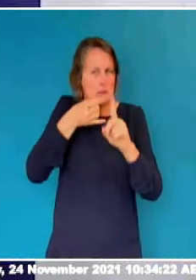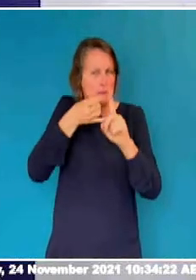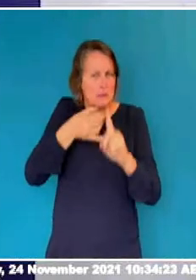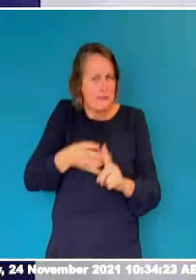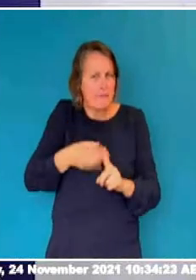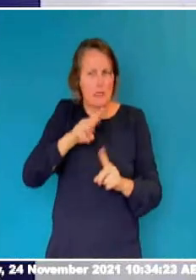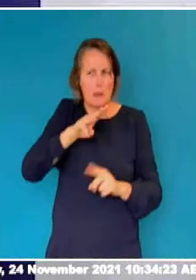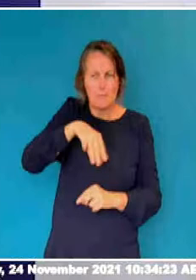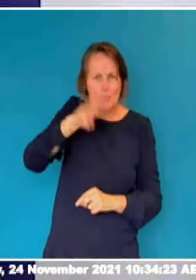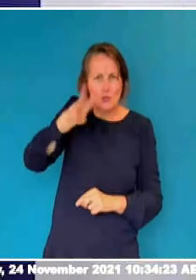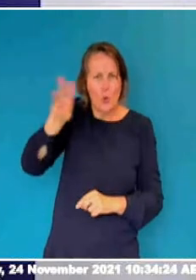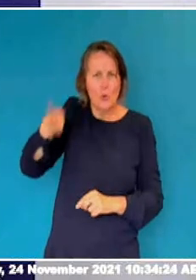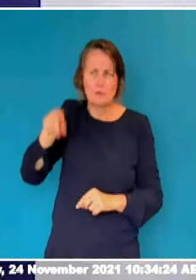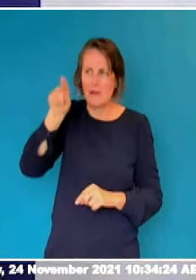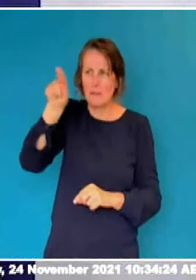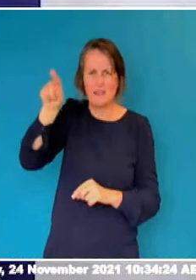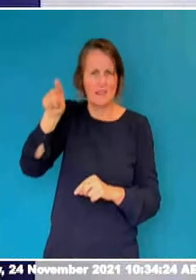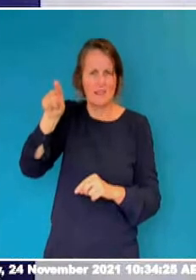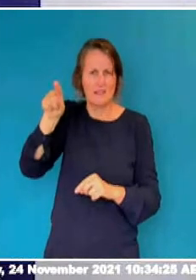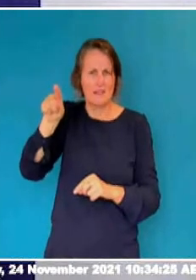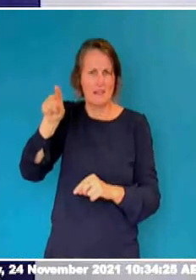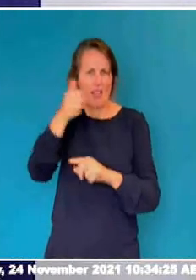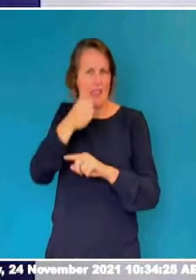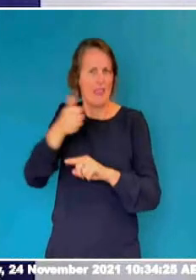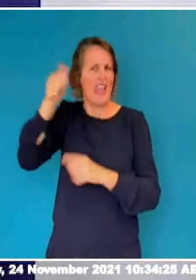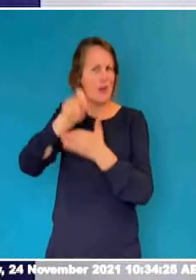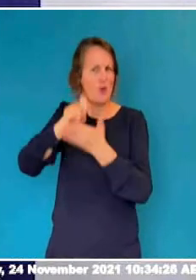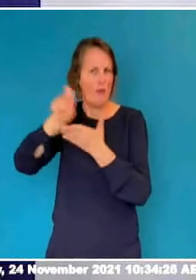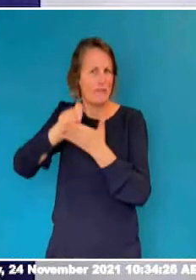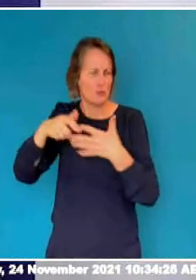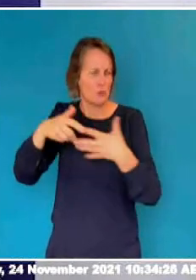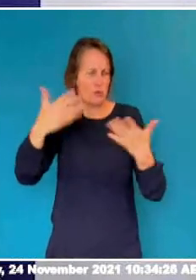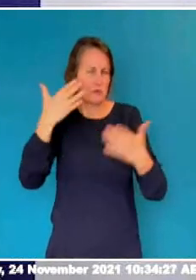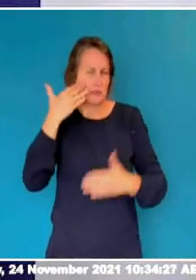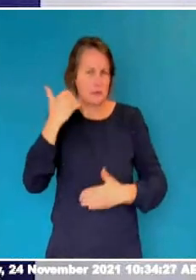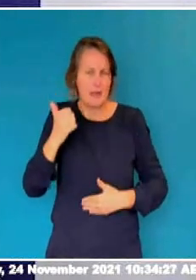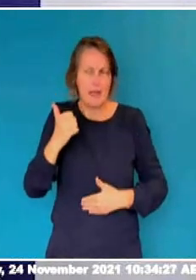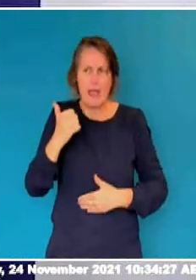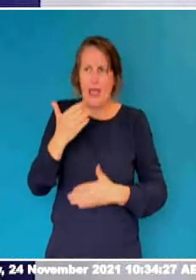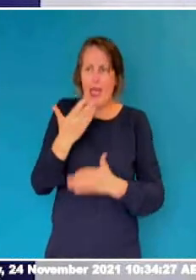the head office or however you describe it, takes to ensure that the conduct of